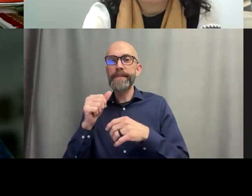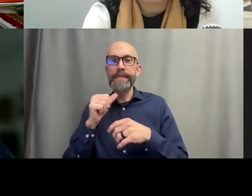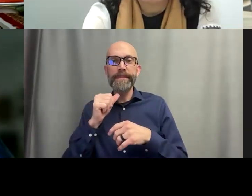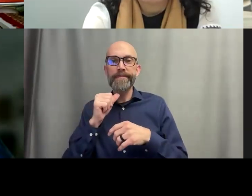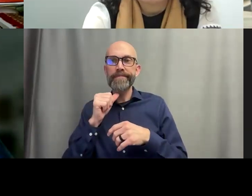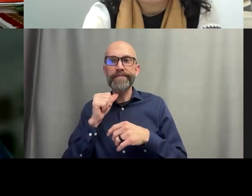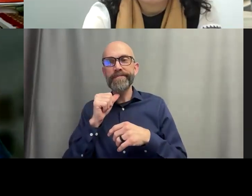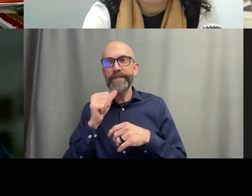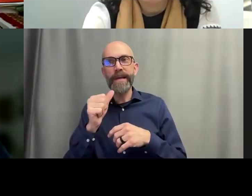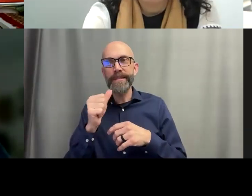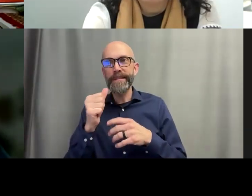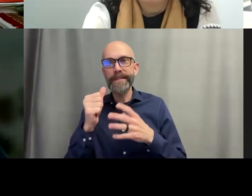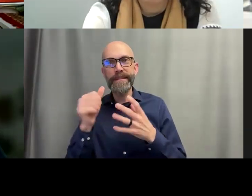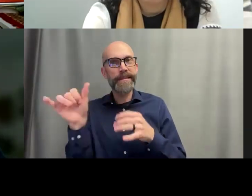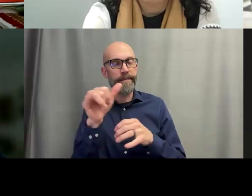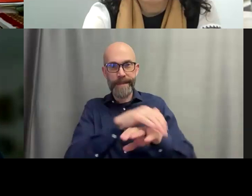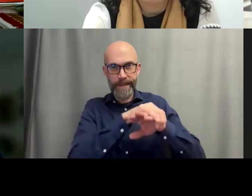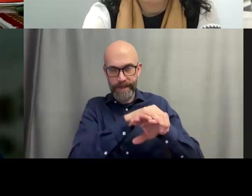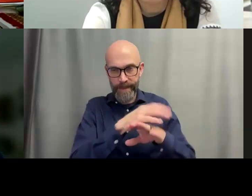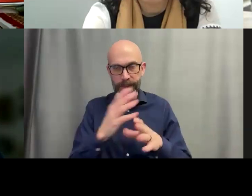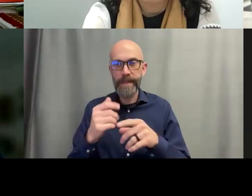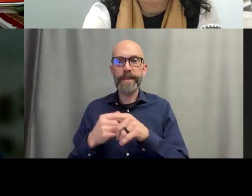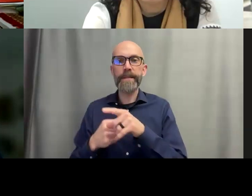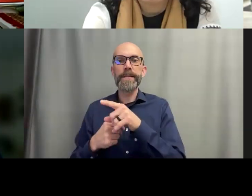And so there may be, you know, just one